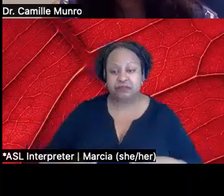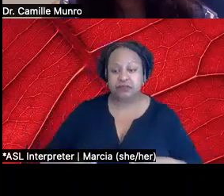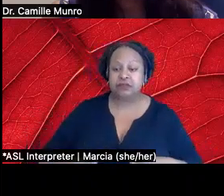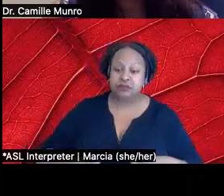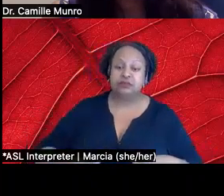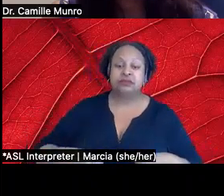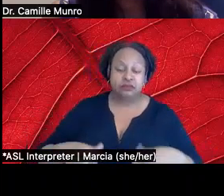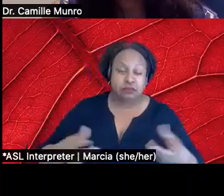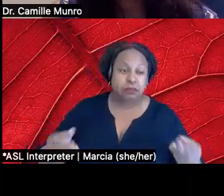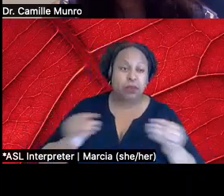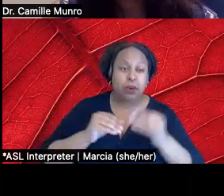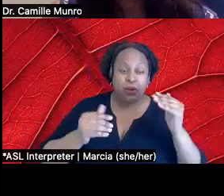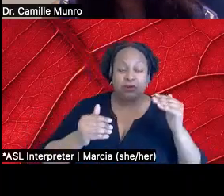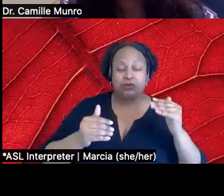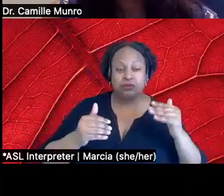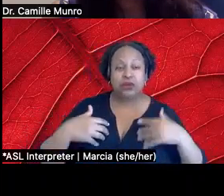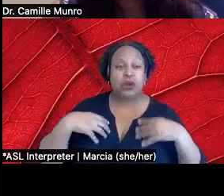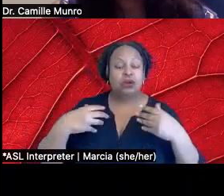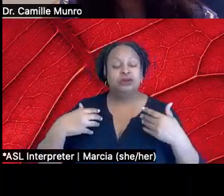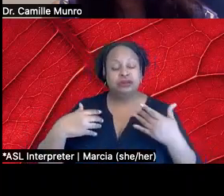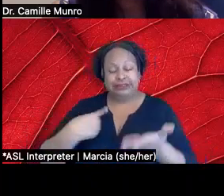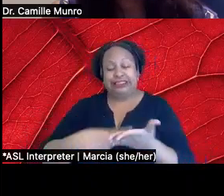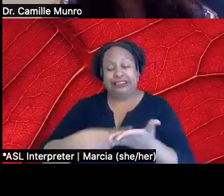Awareness is growing, interest is growing.